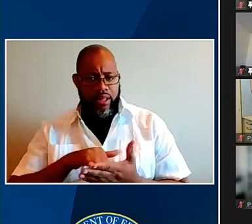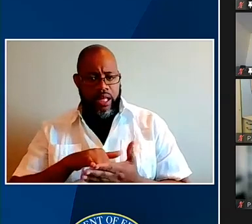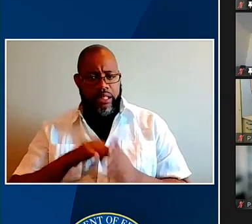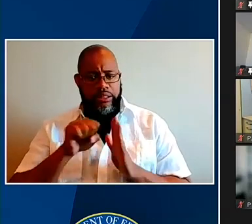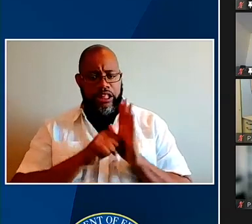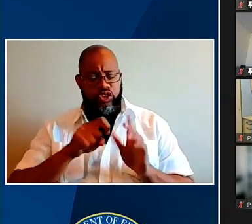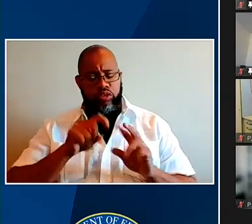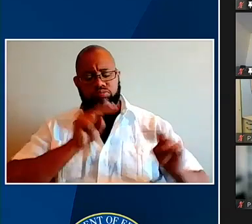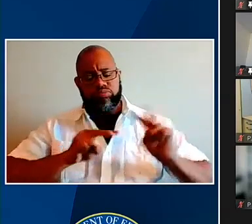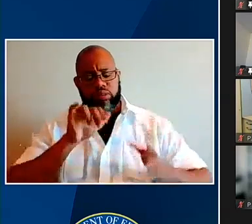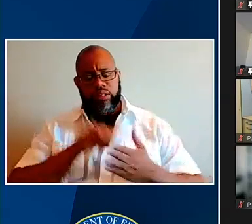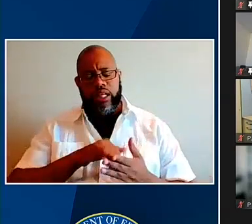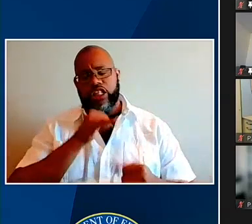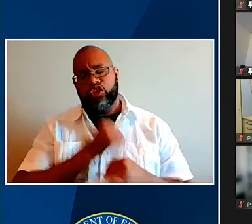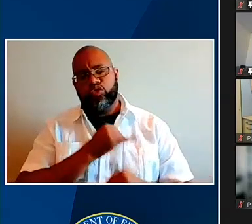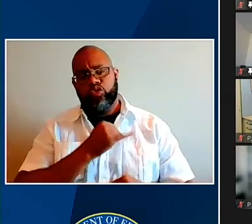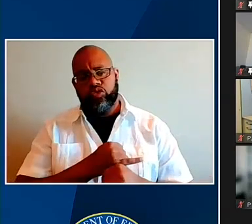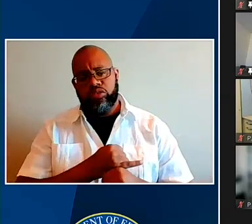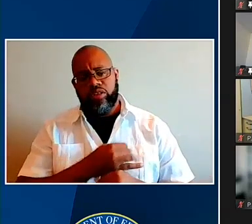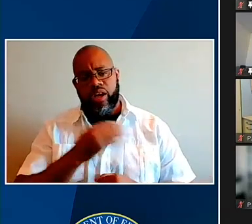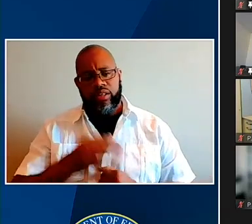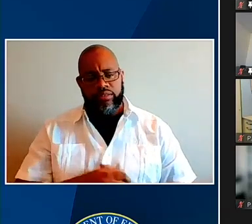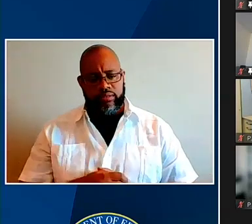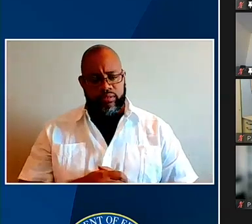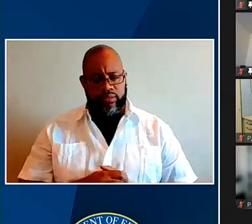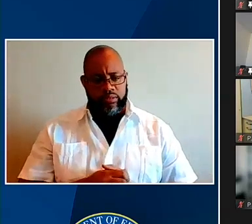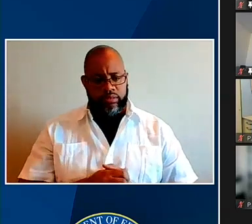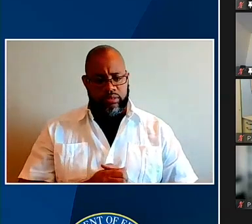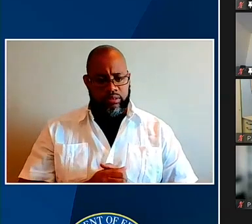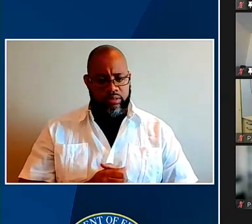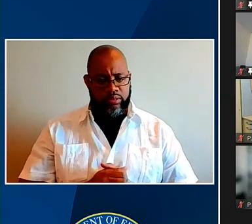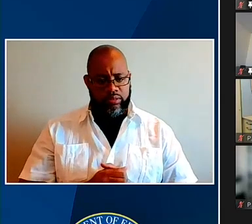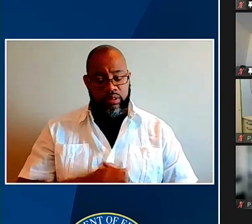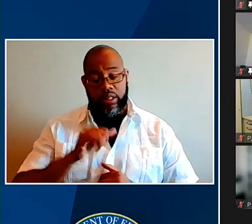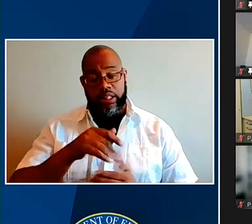these institutions and that these exemptions that have been in place